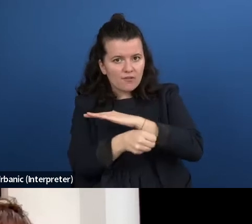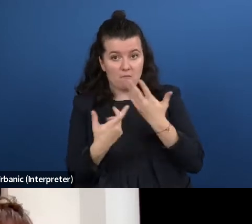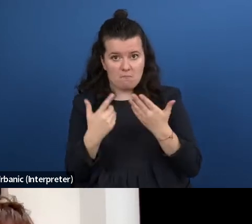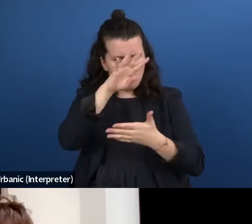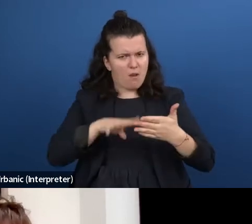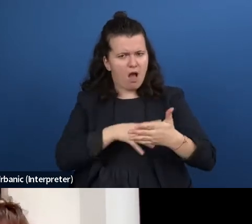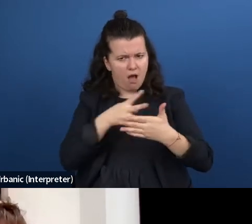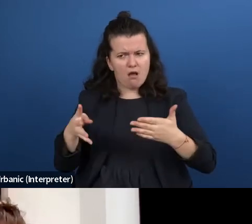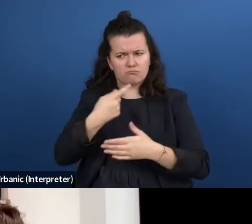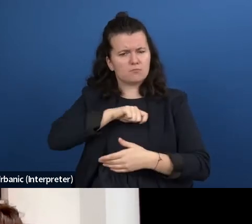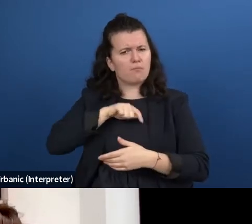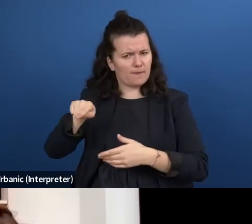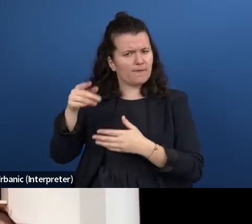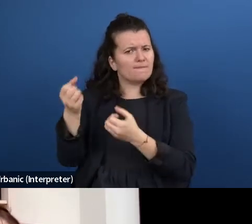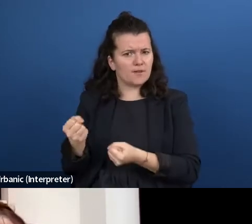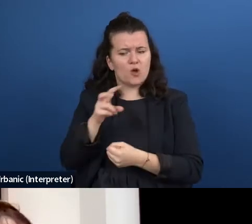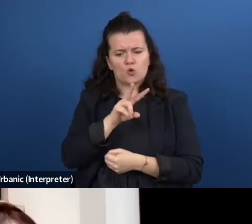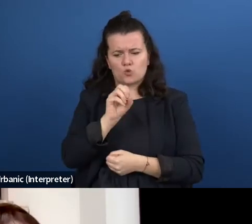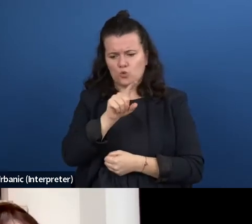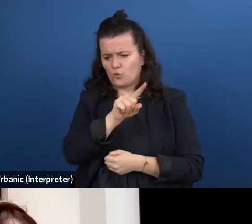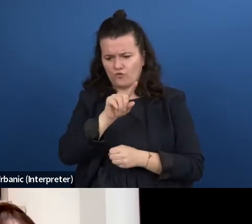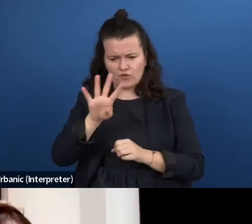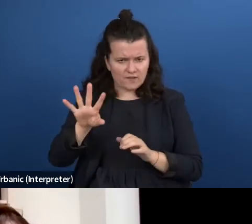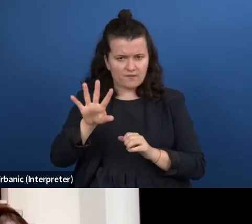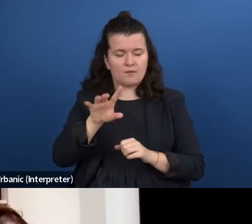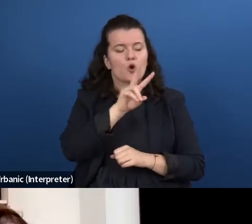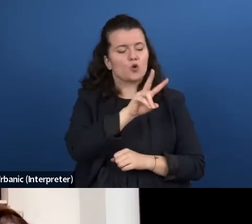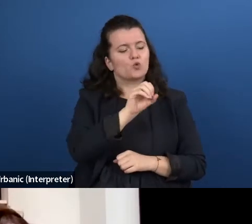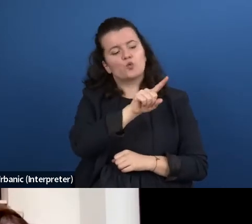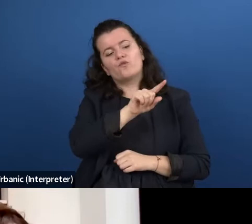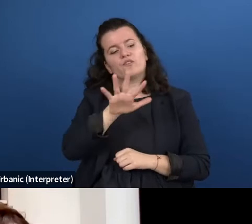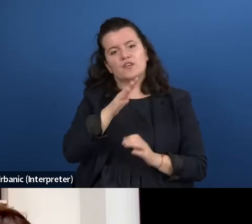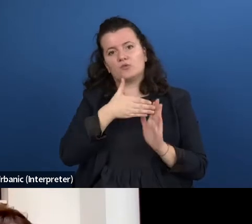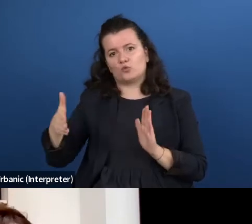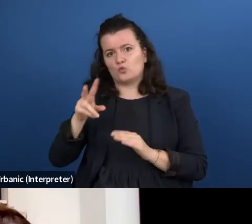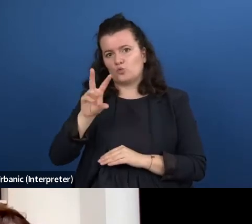It did have some measures regarding these specific situations faced